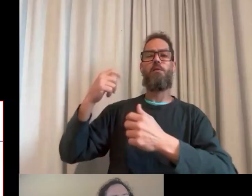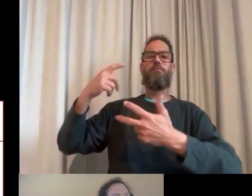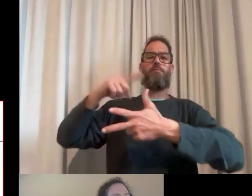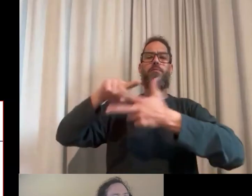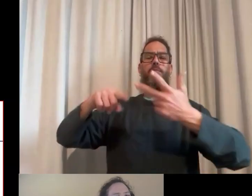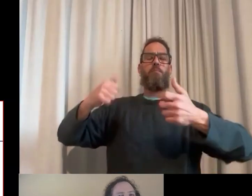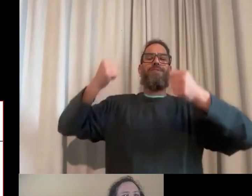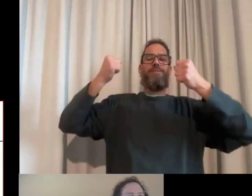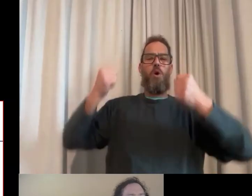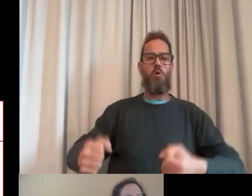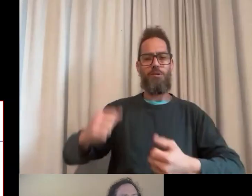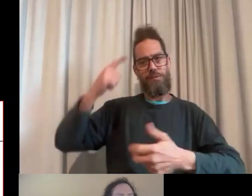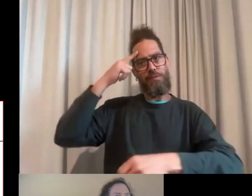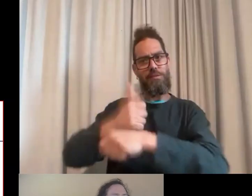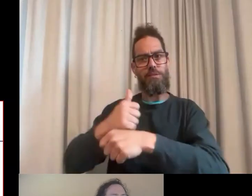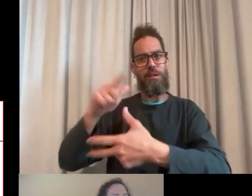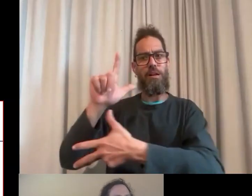it'll be one of the top three links you find.